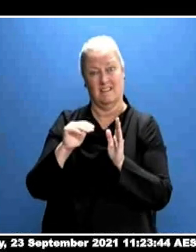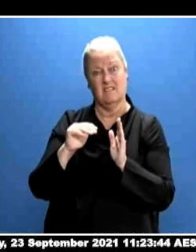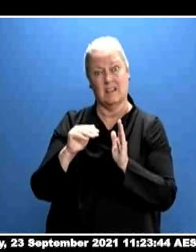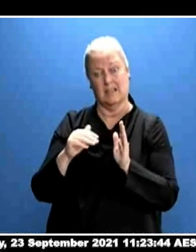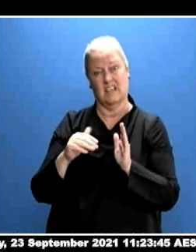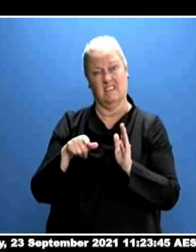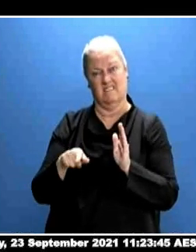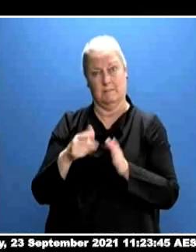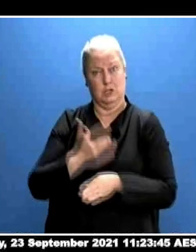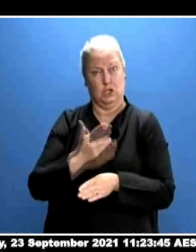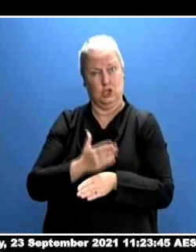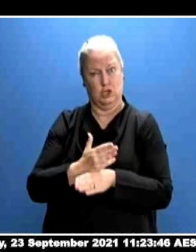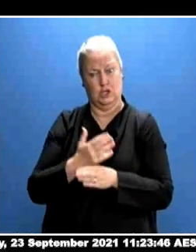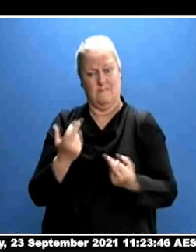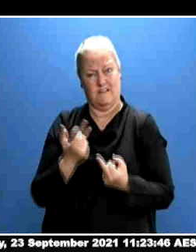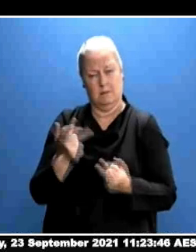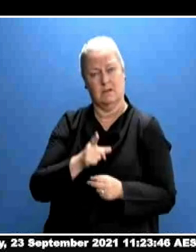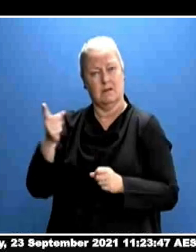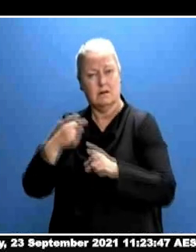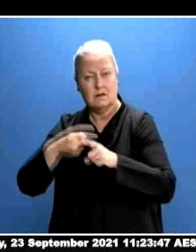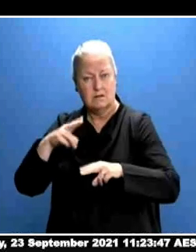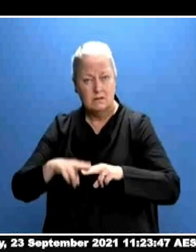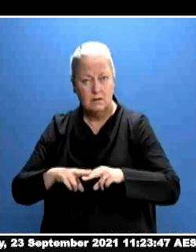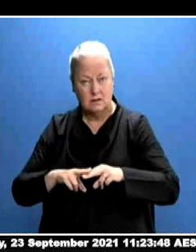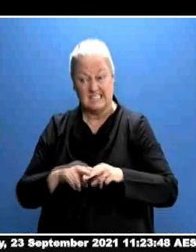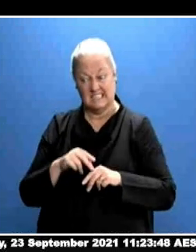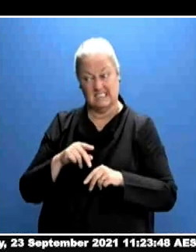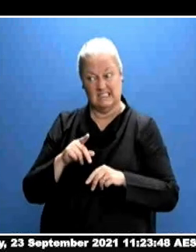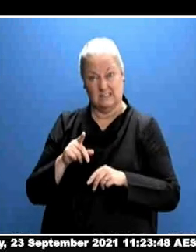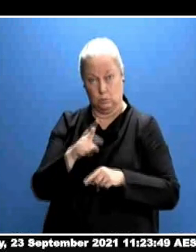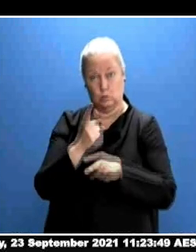Is that the same thing that you were talking about in your recommendation, or were you referring to a different role?